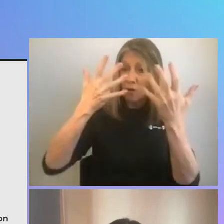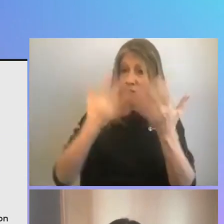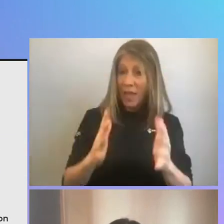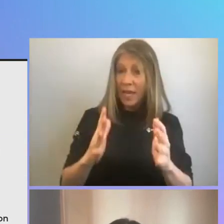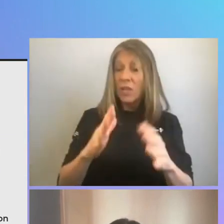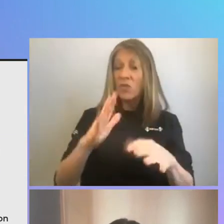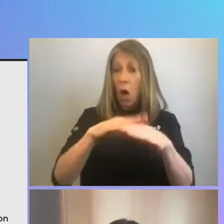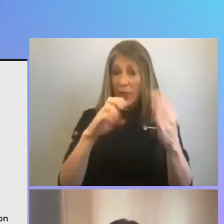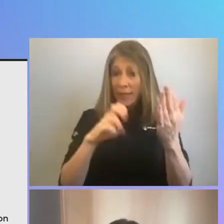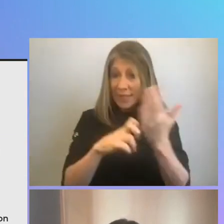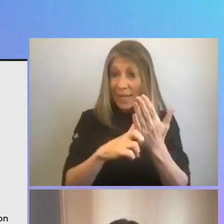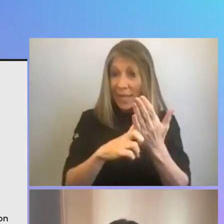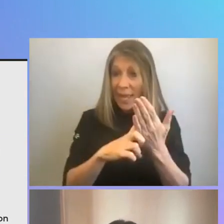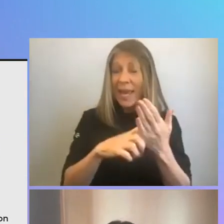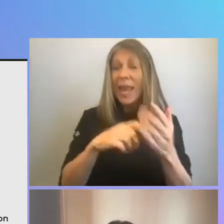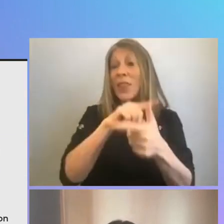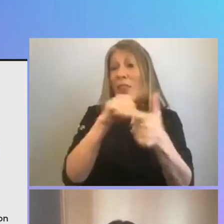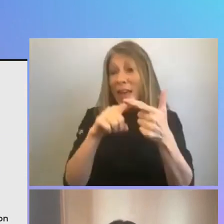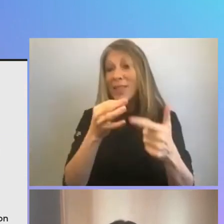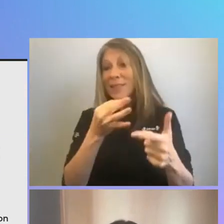the ticket, uh, the SME does the final sign off to confirm